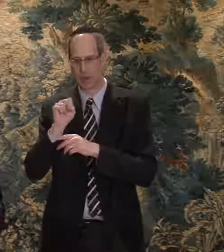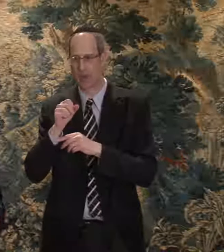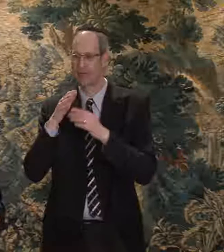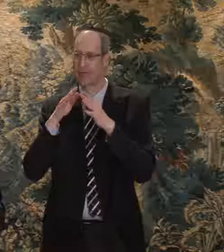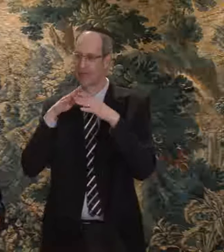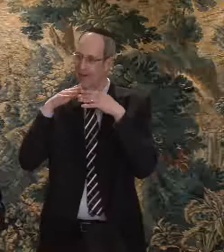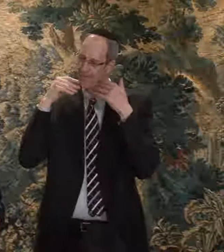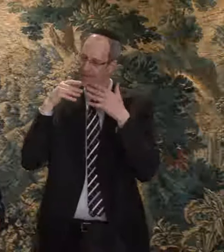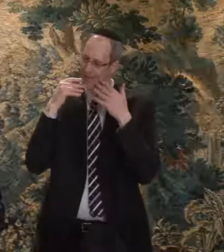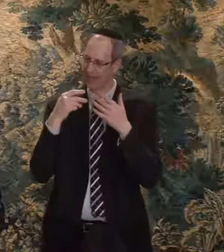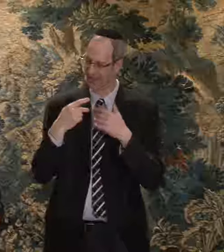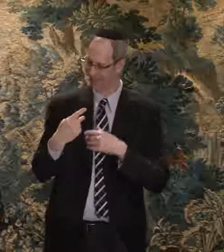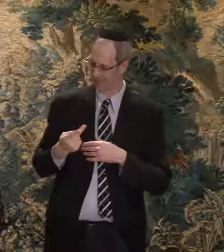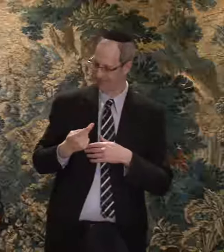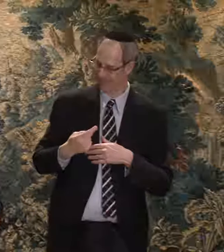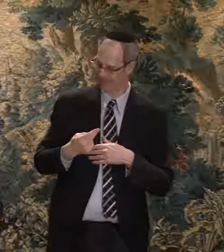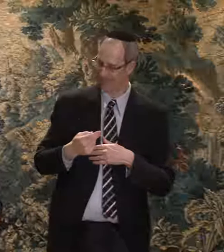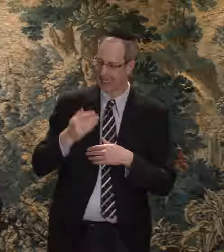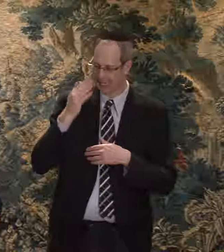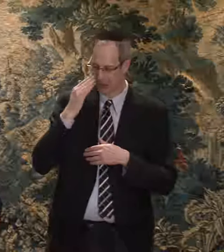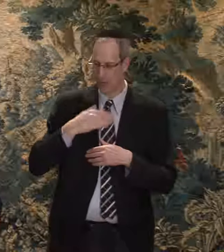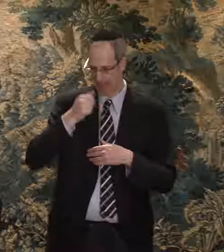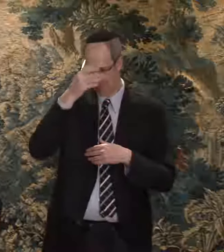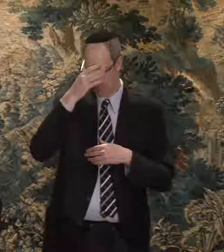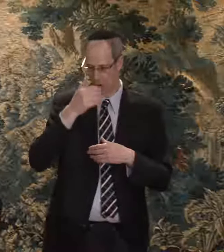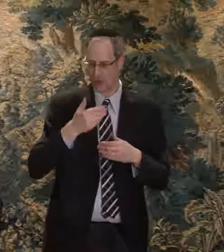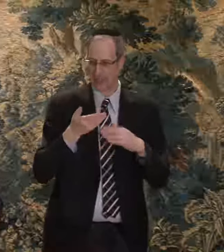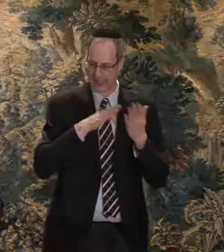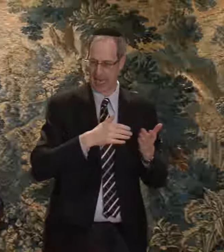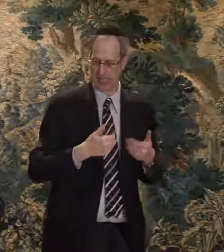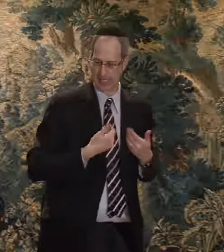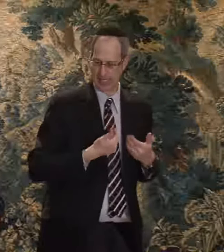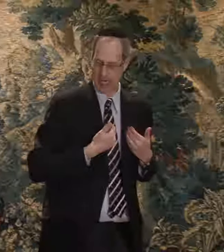because of that he knew that my father had died young and he was always careful